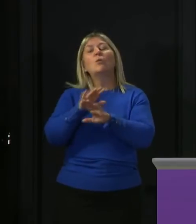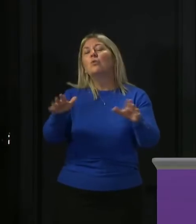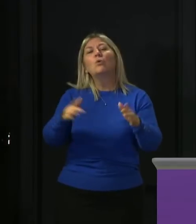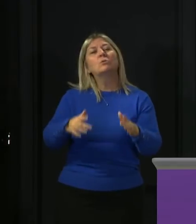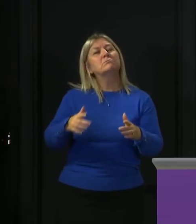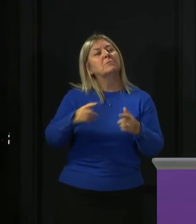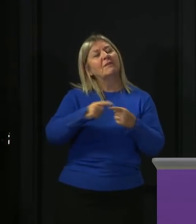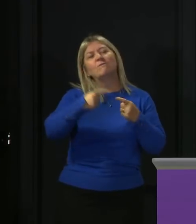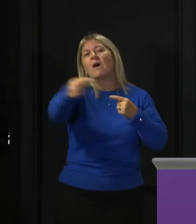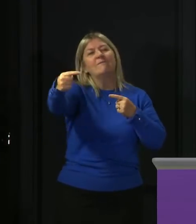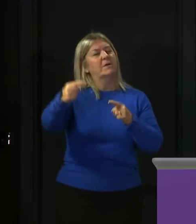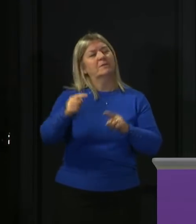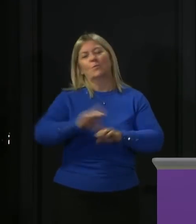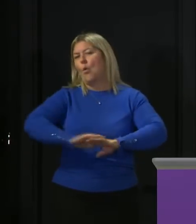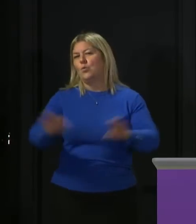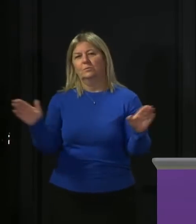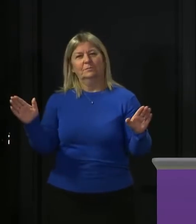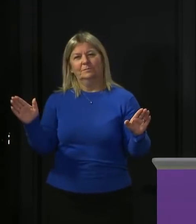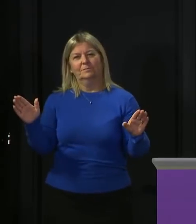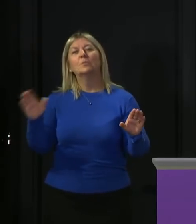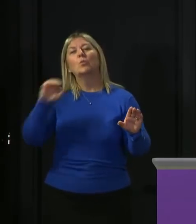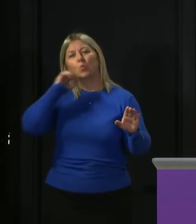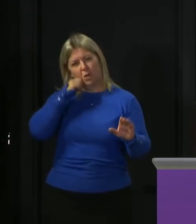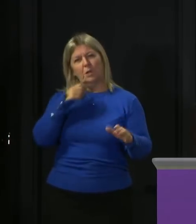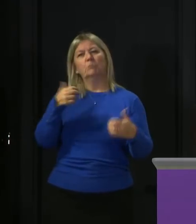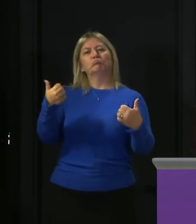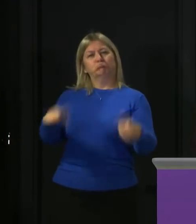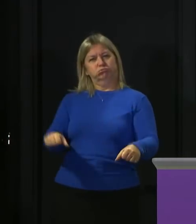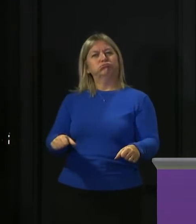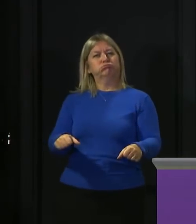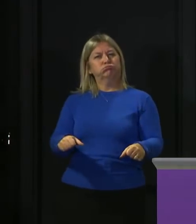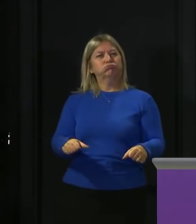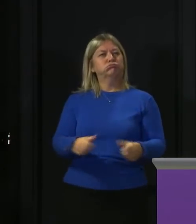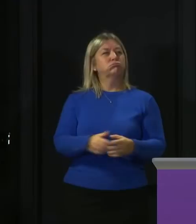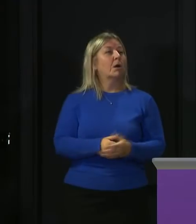And I will now see if Andrew has joined us, Andrew Learmonth from The National.